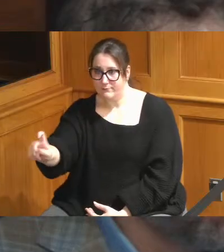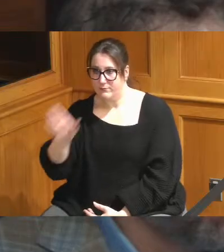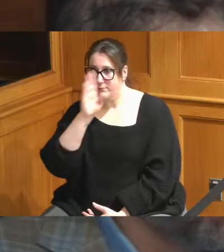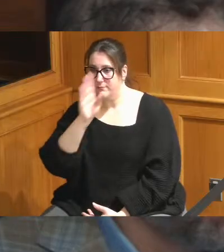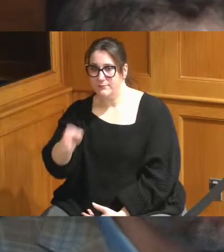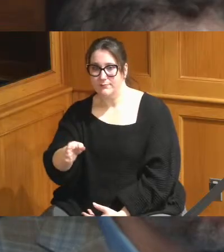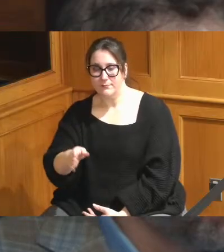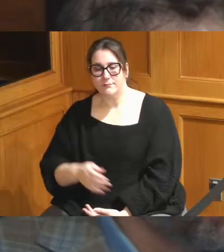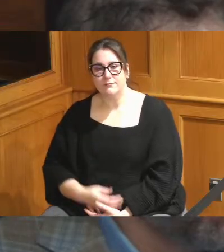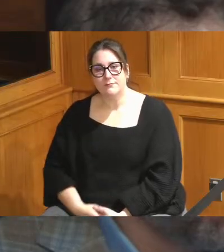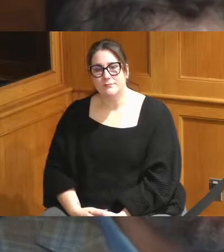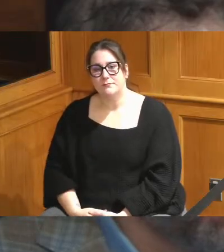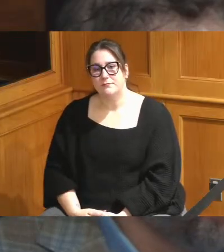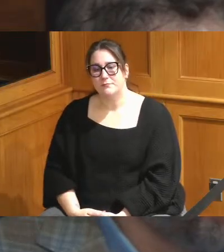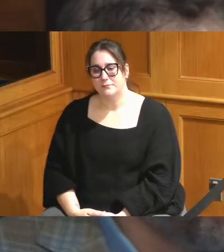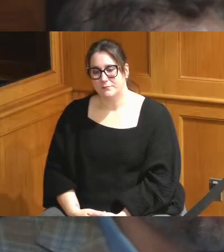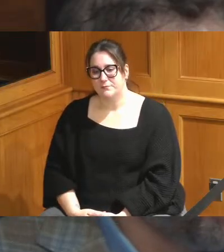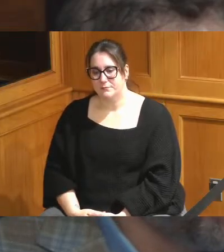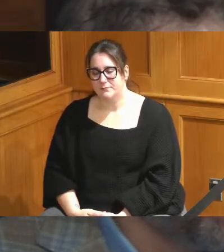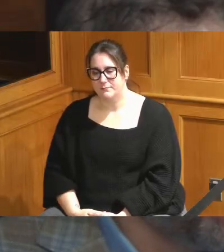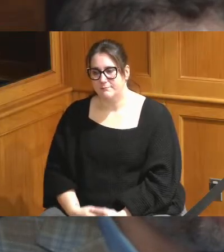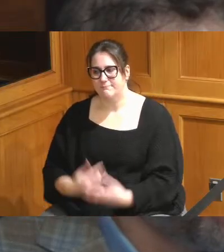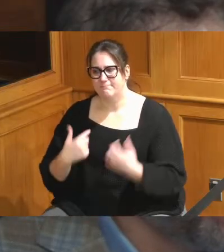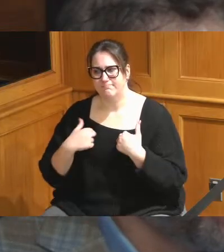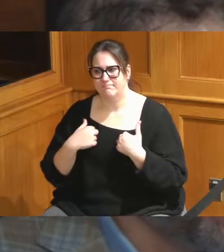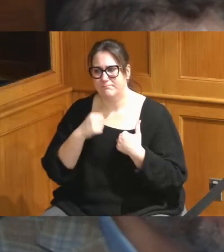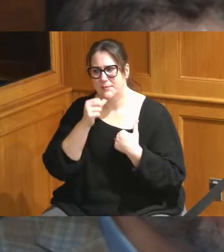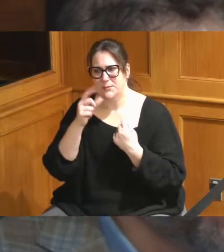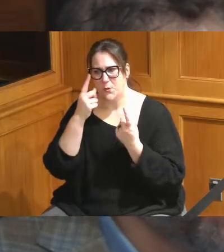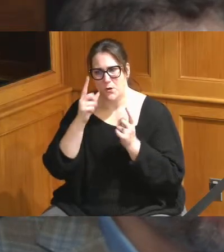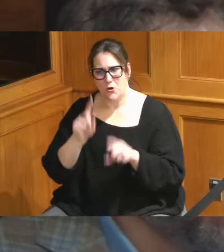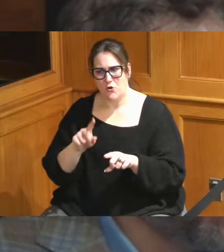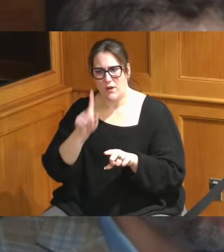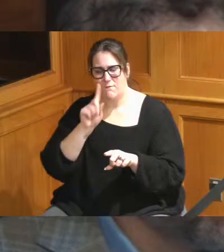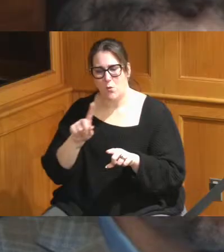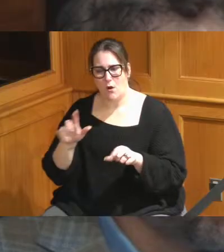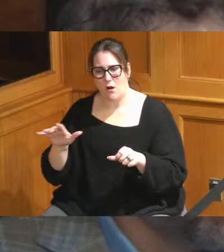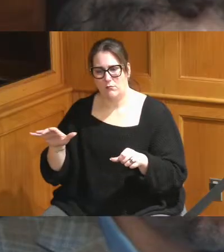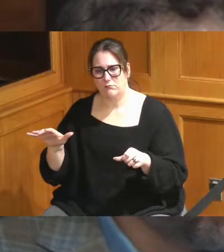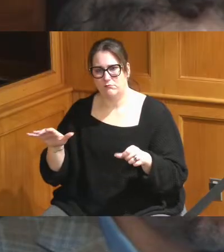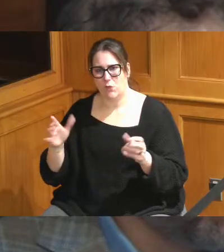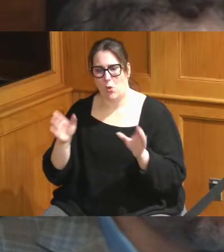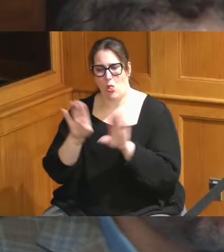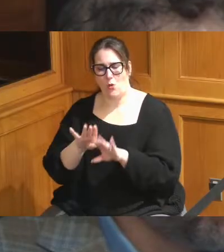I just want to highlight that I'm not necessarily for closing off all streets on the banks. Make it